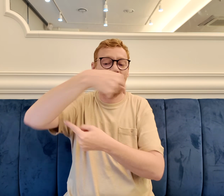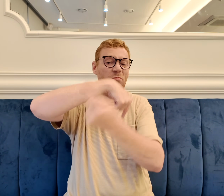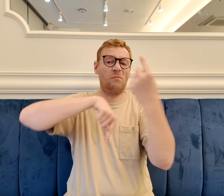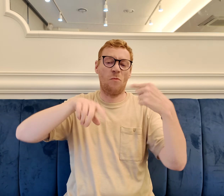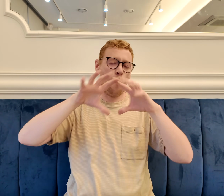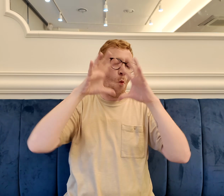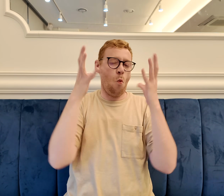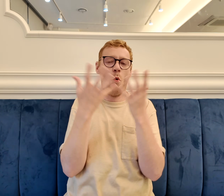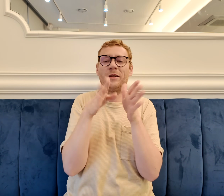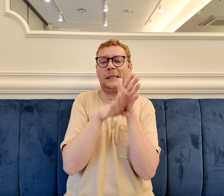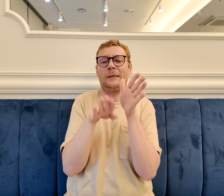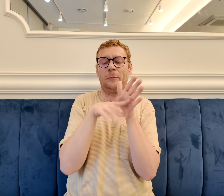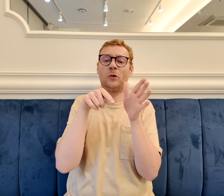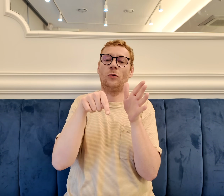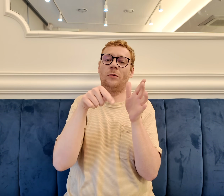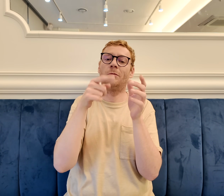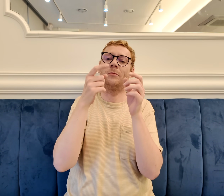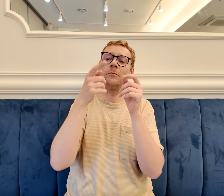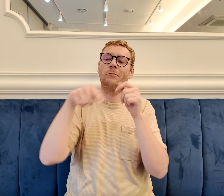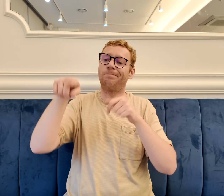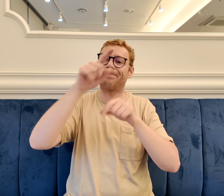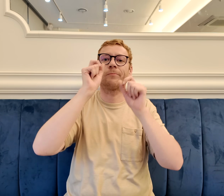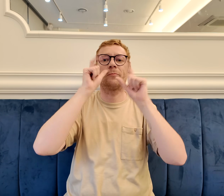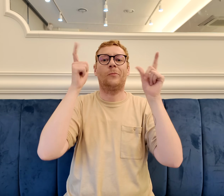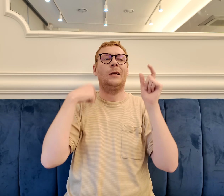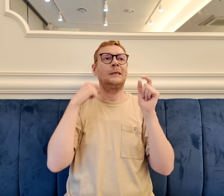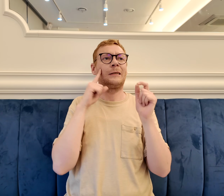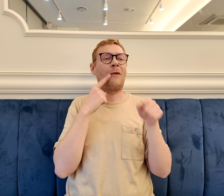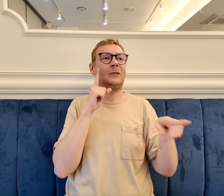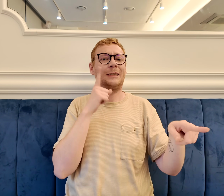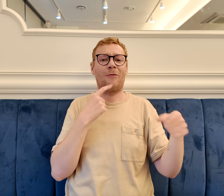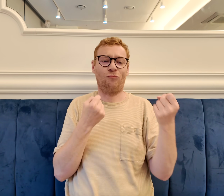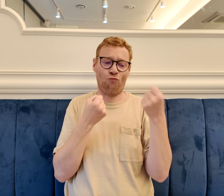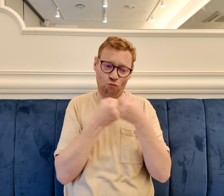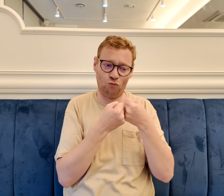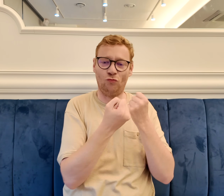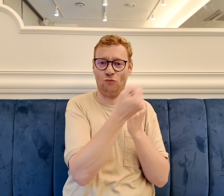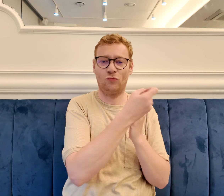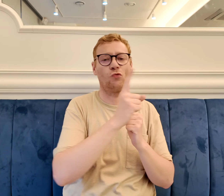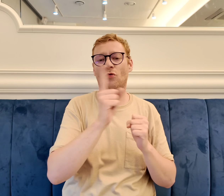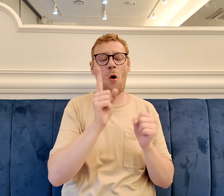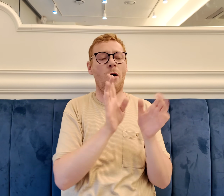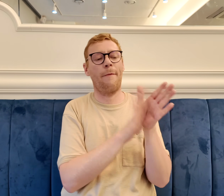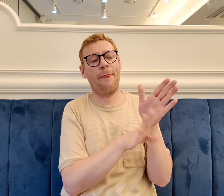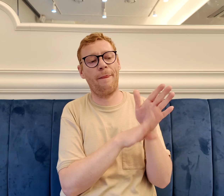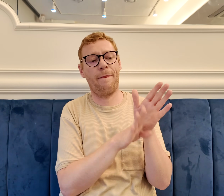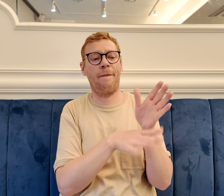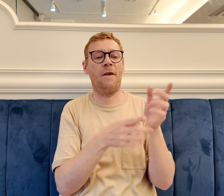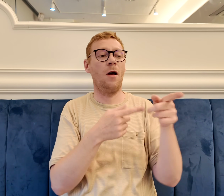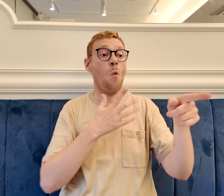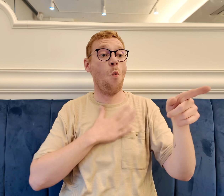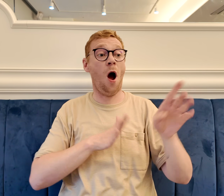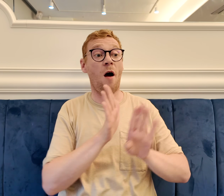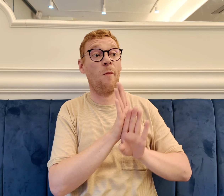These structures repeat and lead to discrimination. Deaf people don't support deaf people; they discriminate against them.